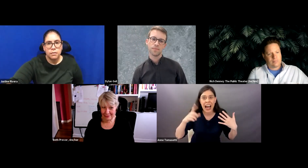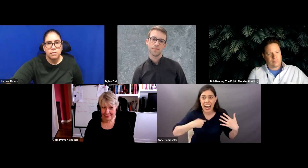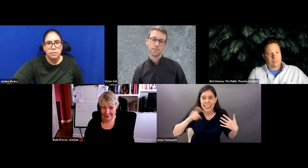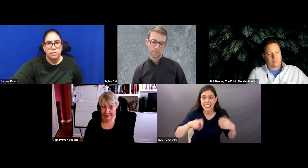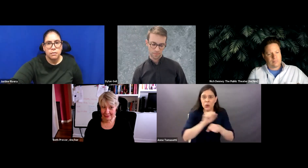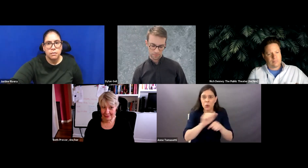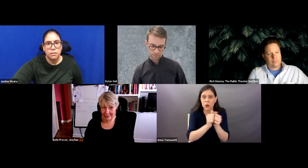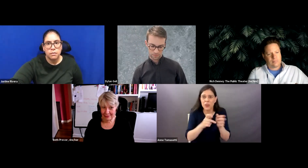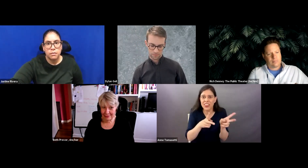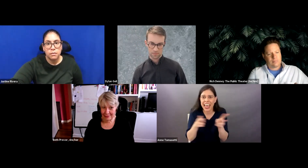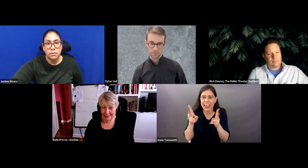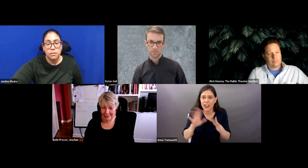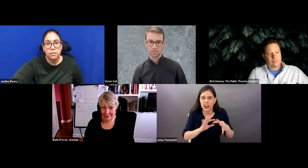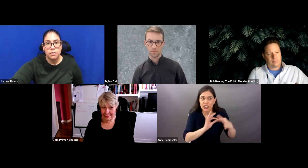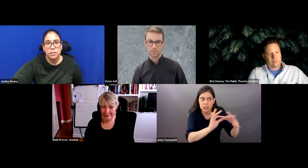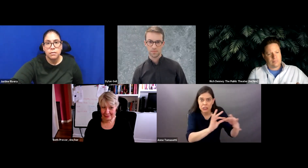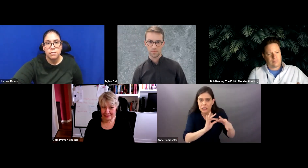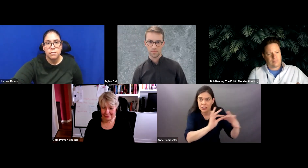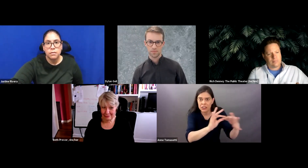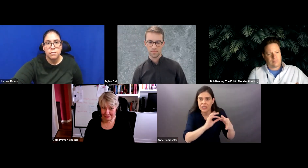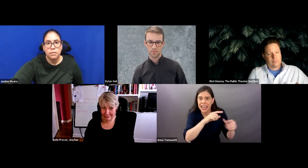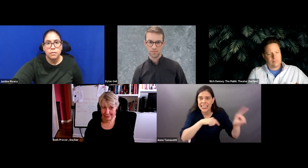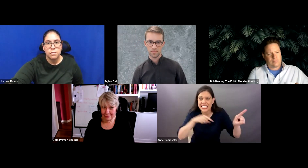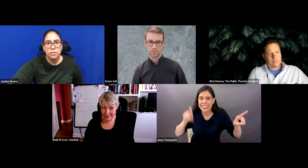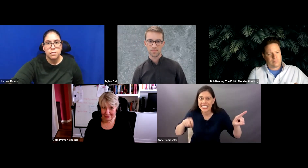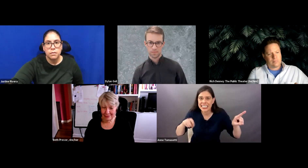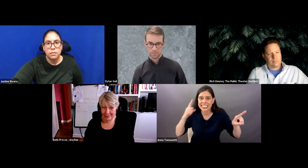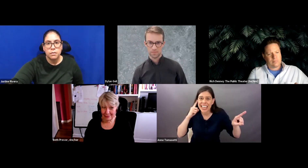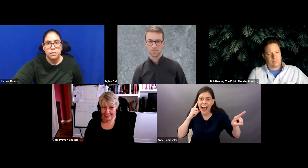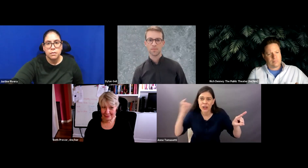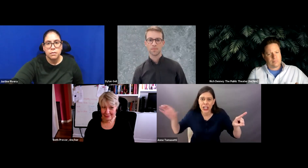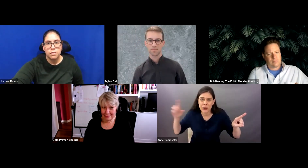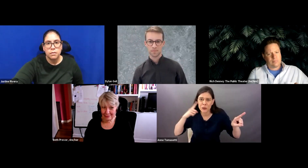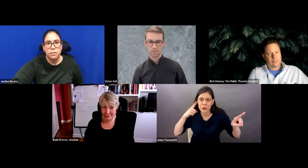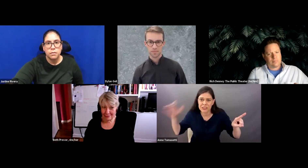recording. And I needed to work with the editors, and they